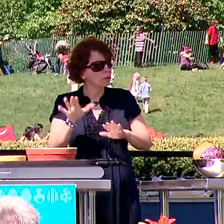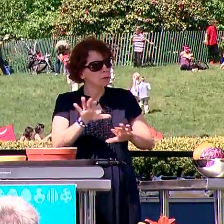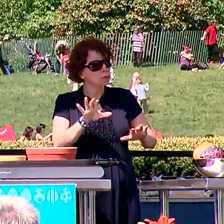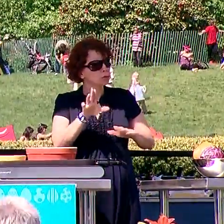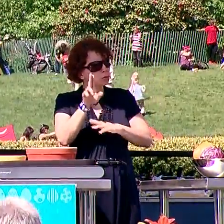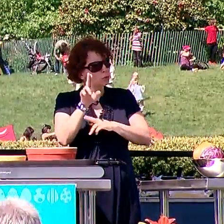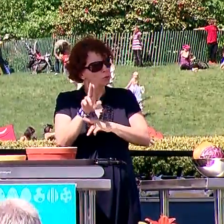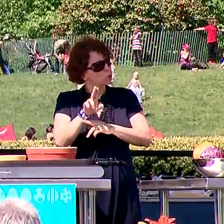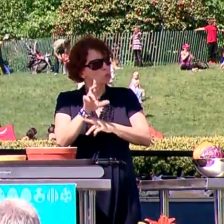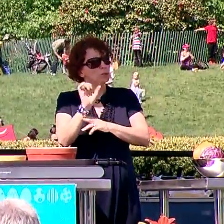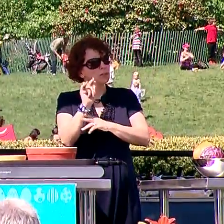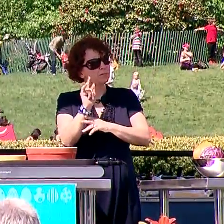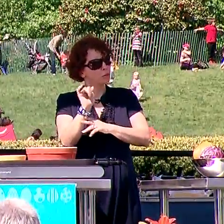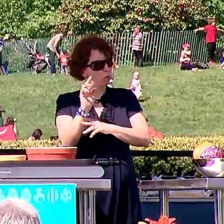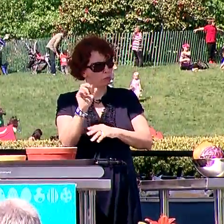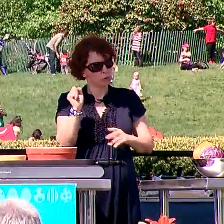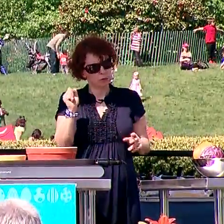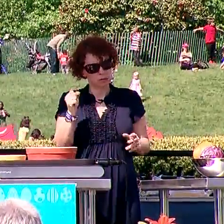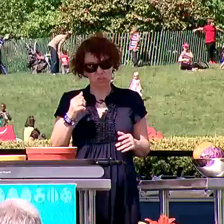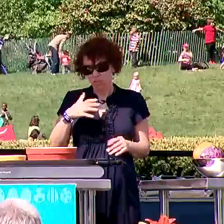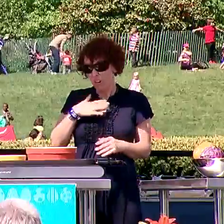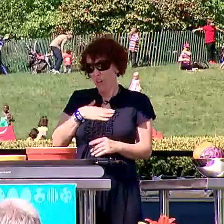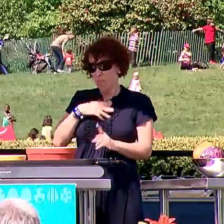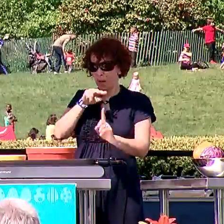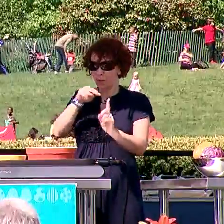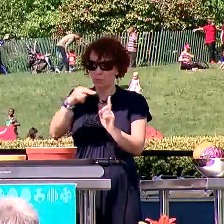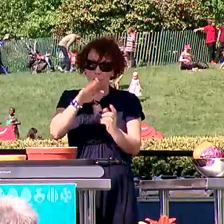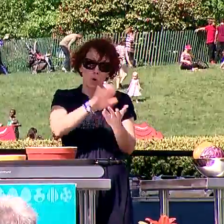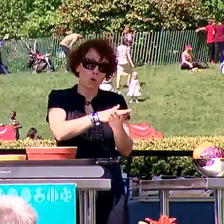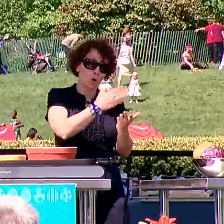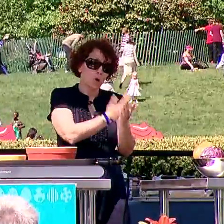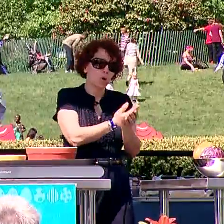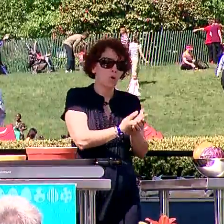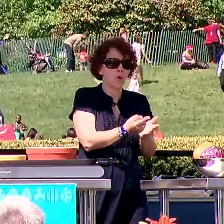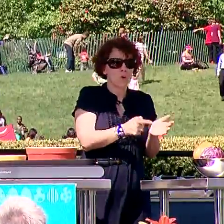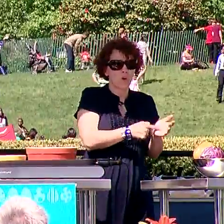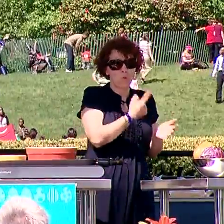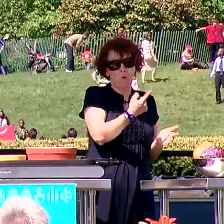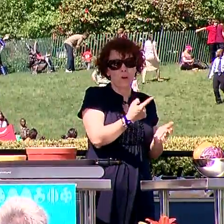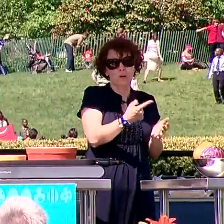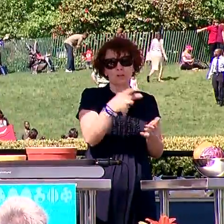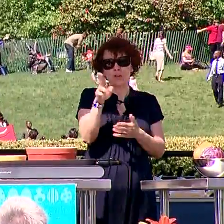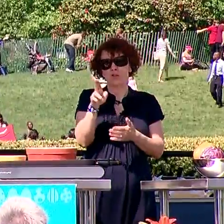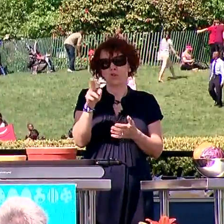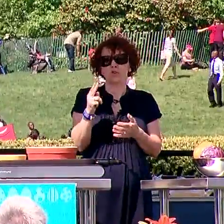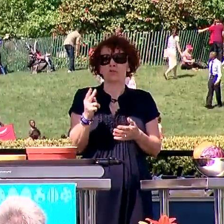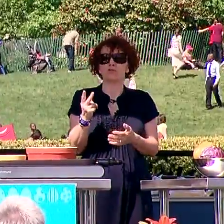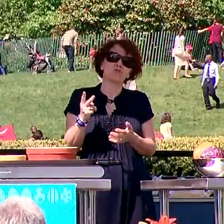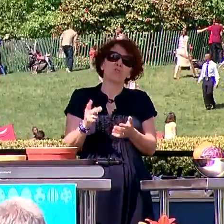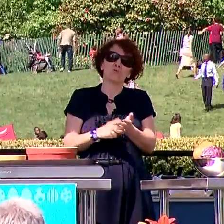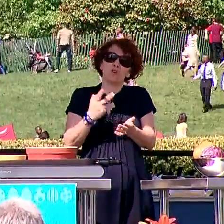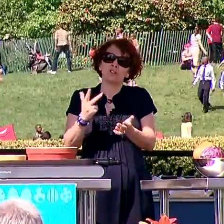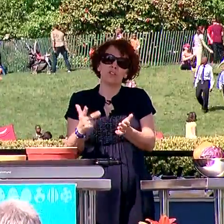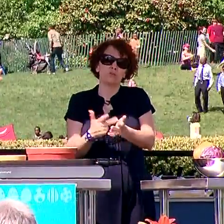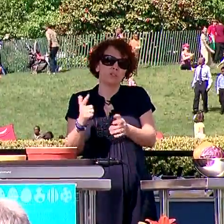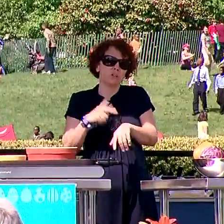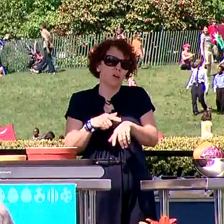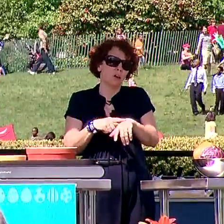So my whole thing is cook once, use twice, three times, four times. If you have a chicken, a roasted chicken,